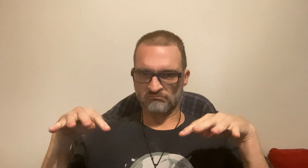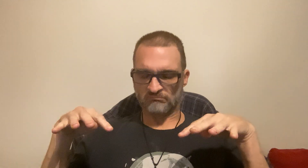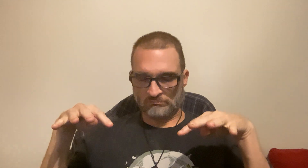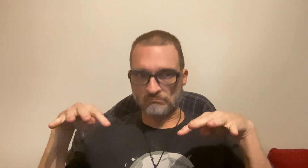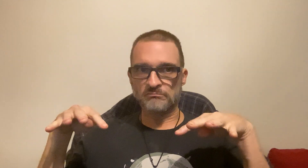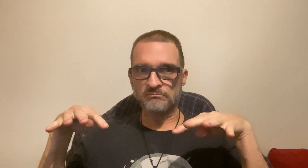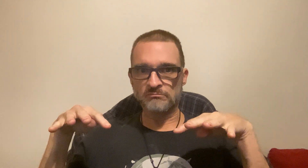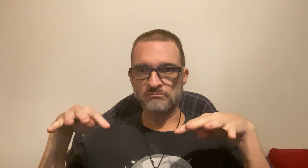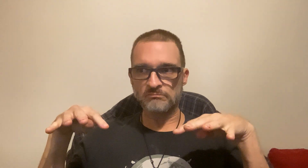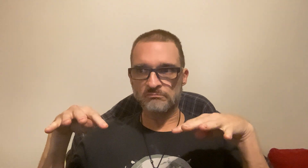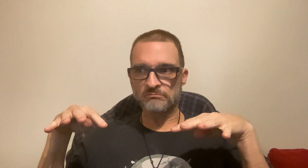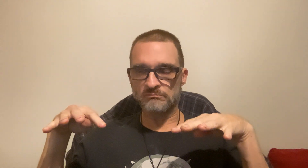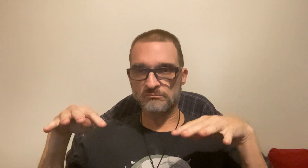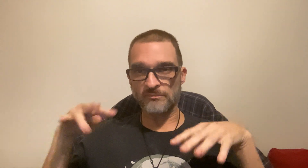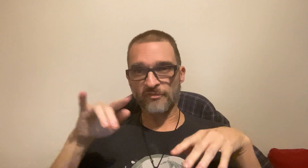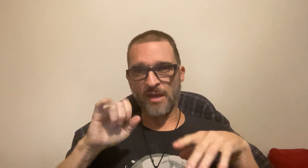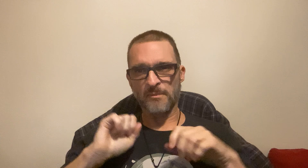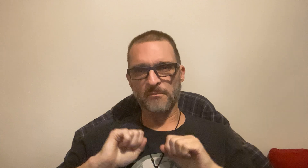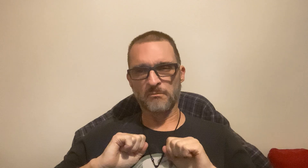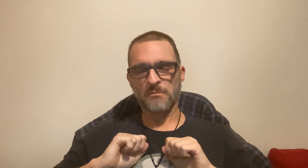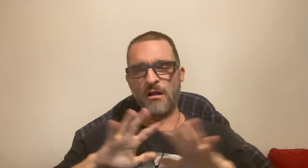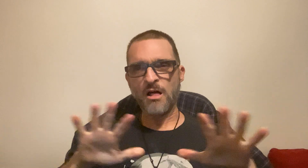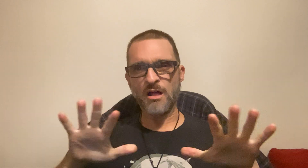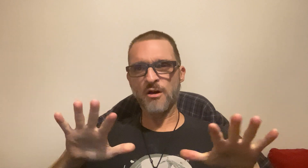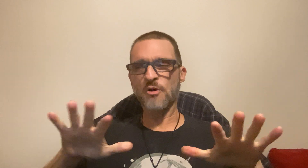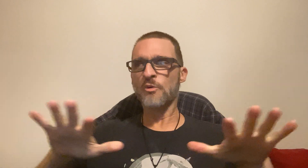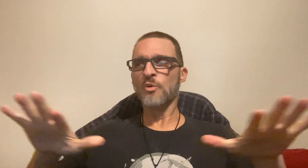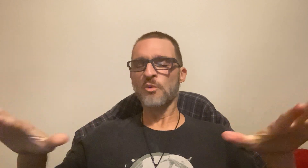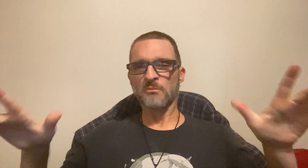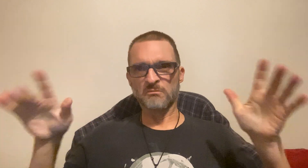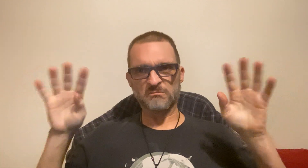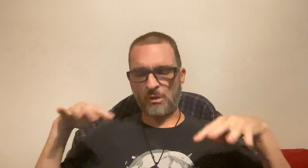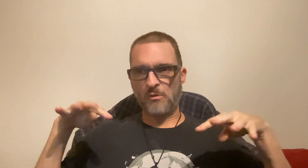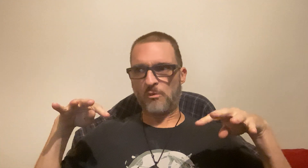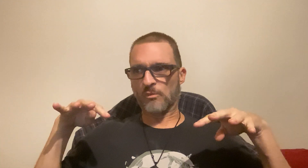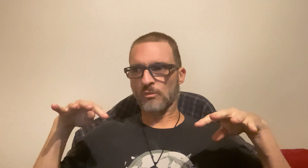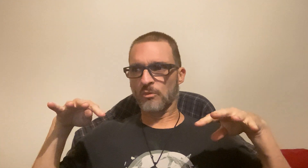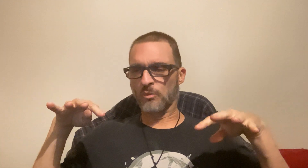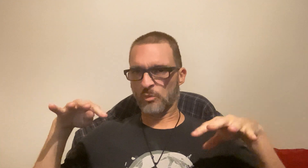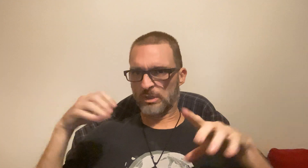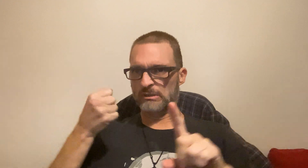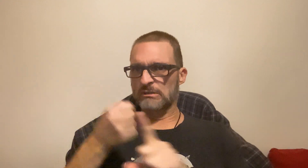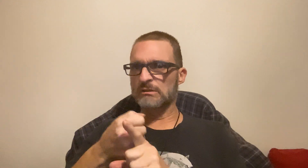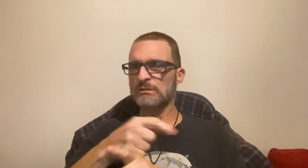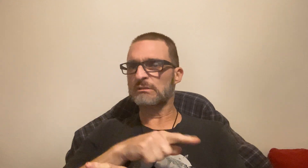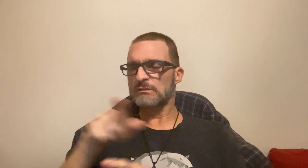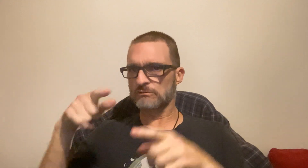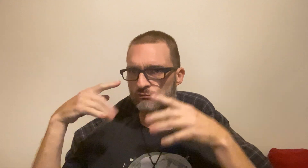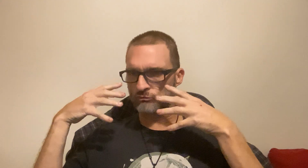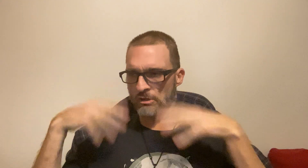They all saw me and vibes were bursting. Everyone had stared and it had an impact on them